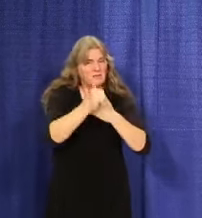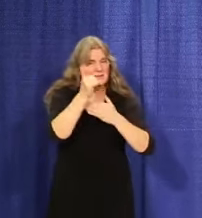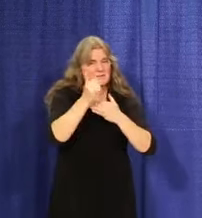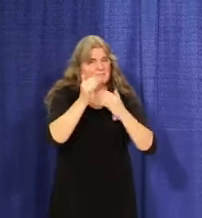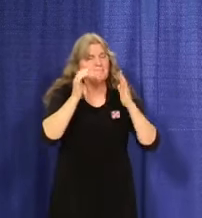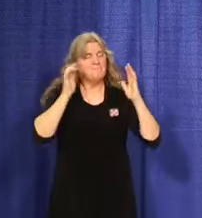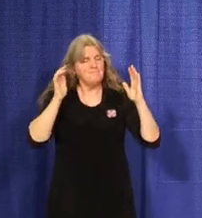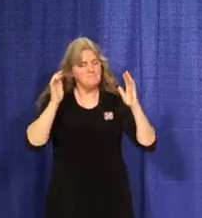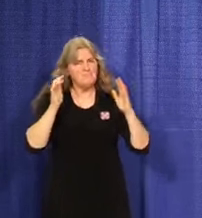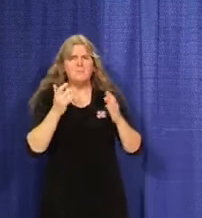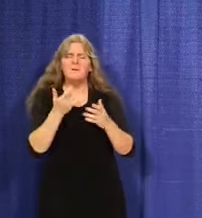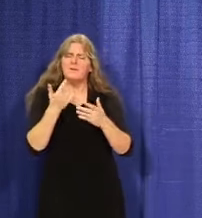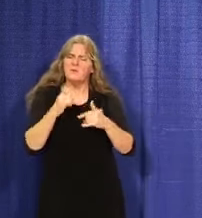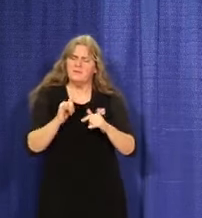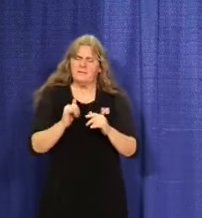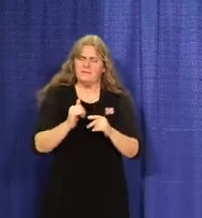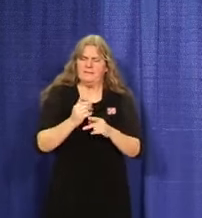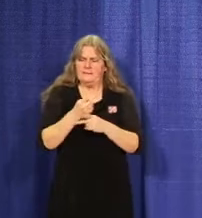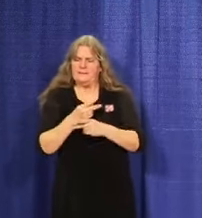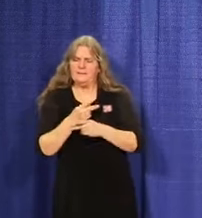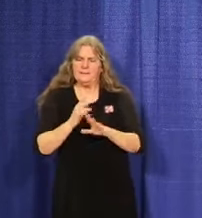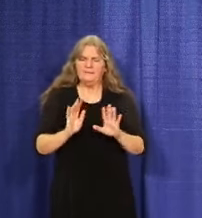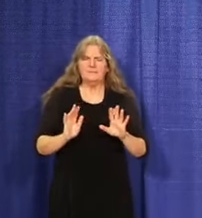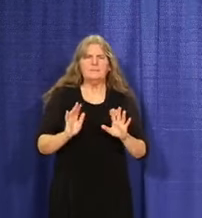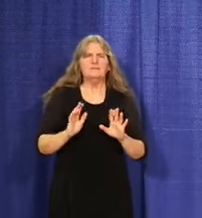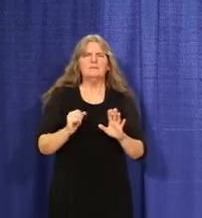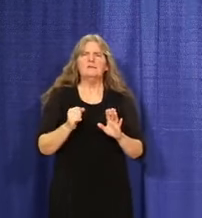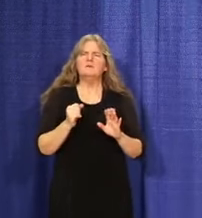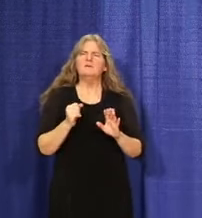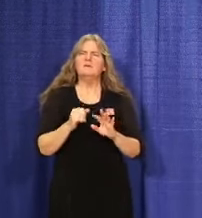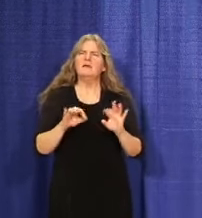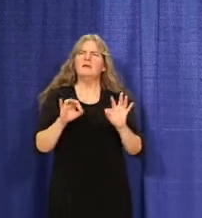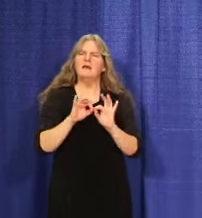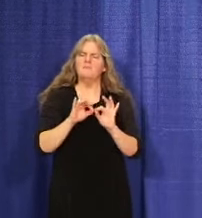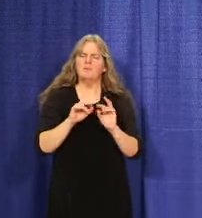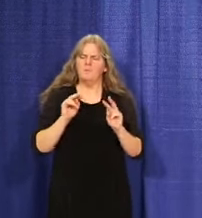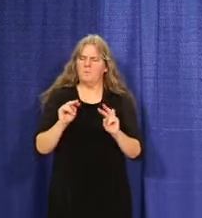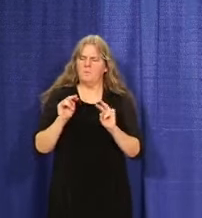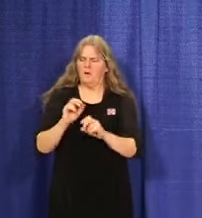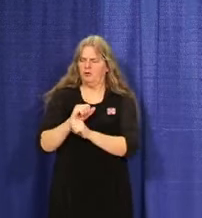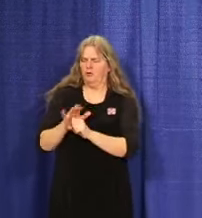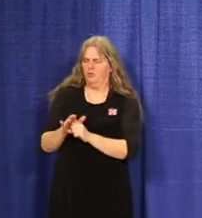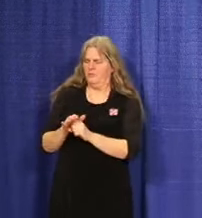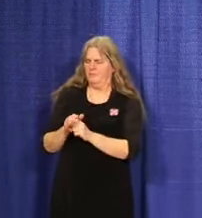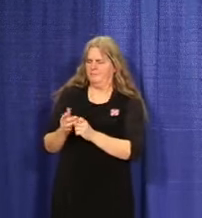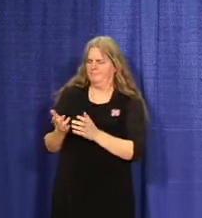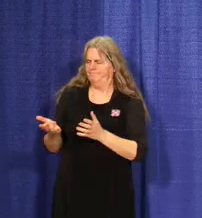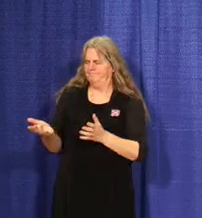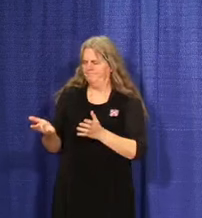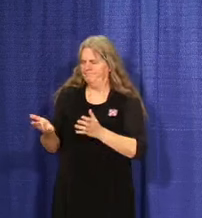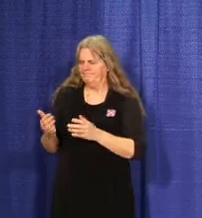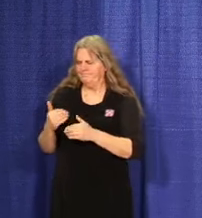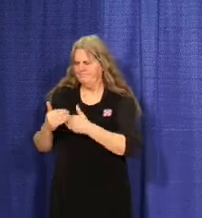that very well. So it is a matter of watching the epidemiology. BC is a bit of a special case.